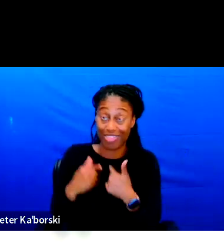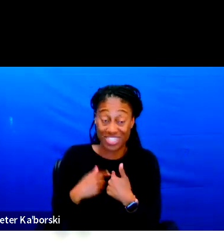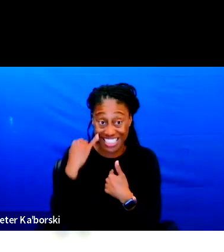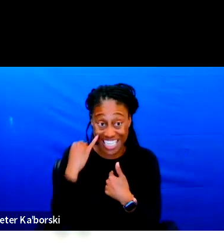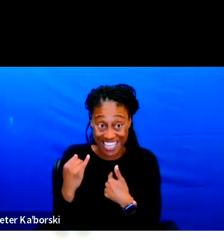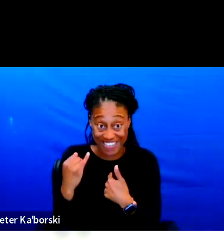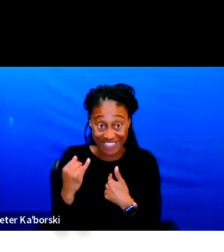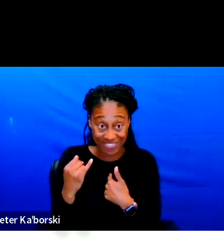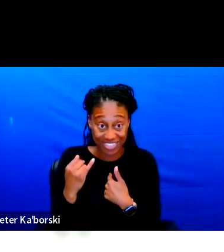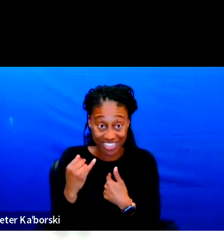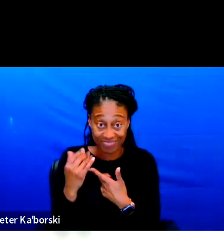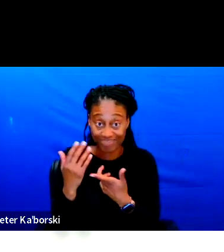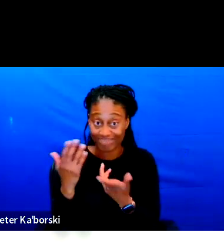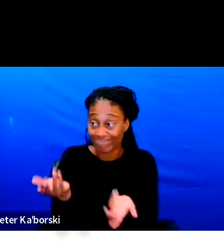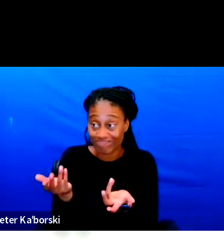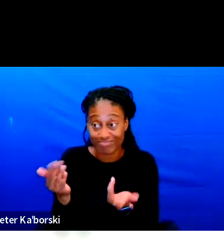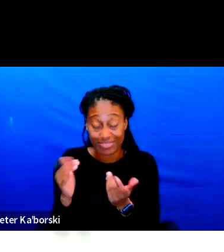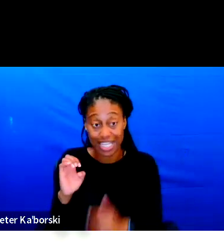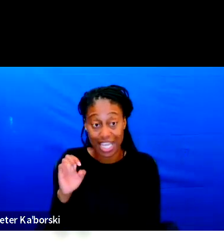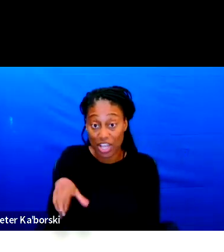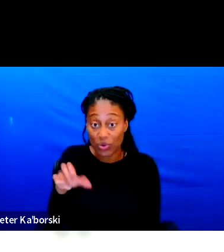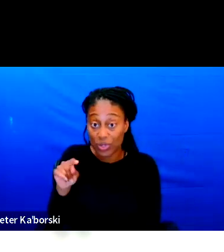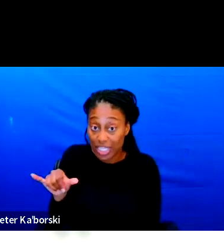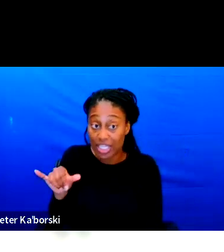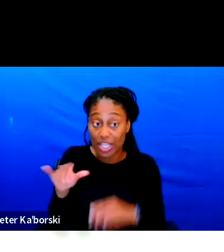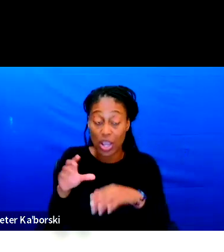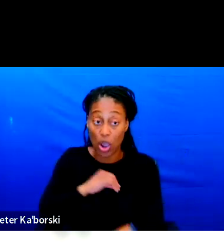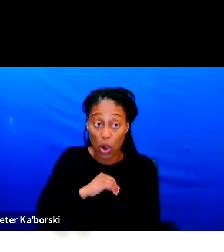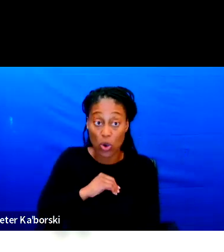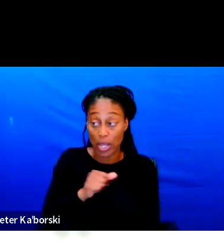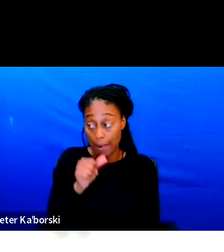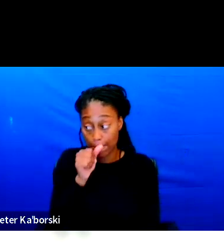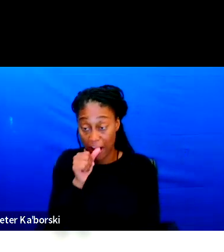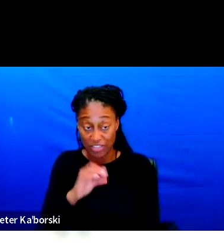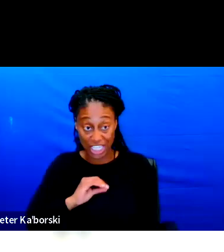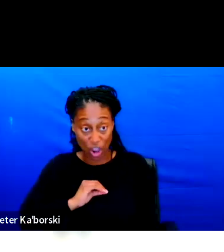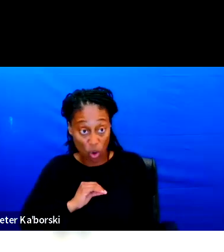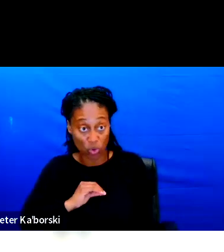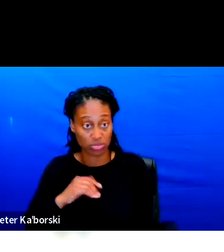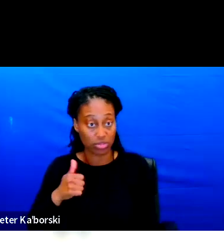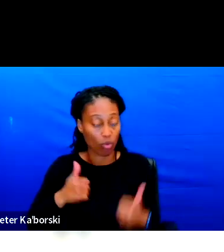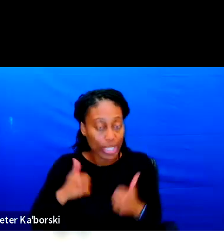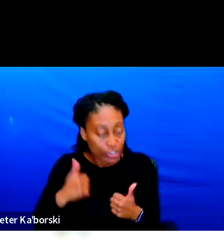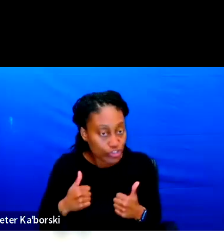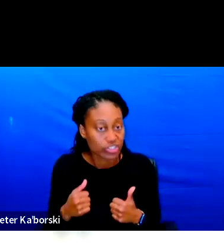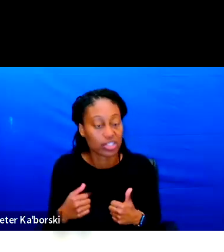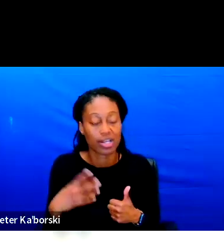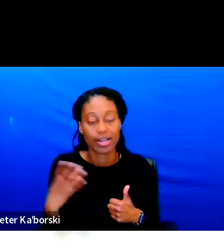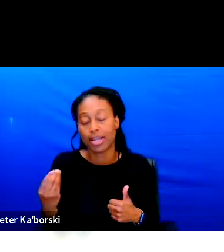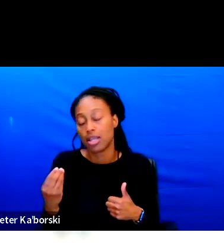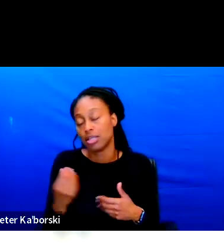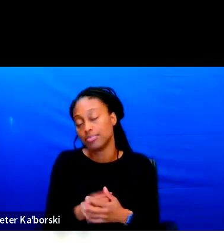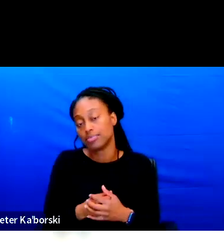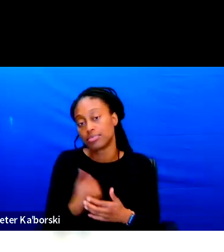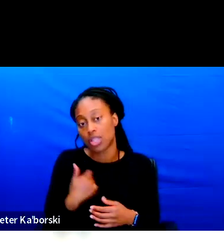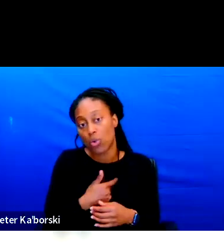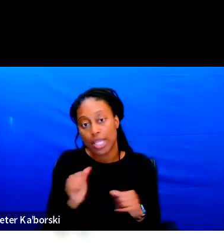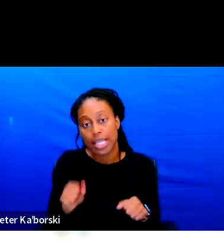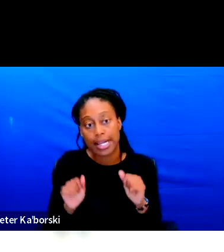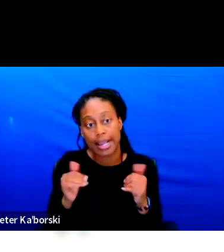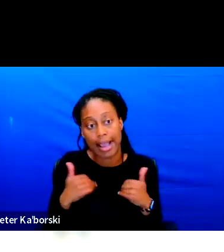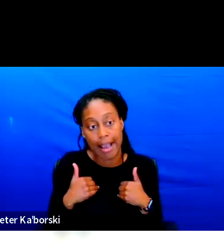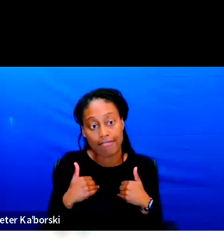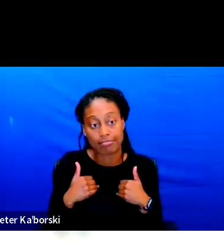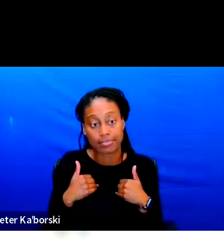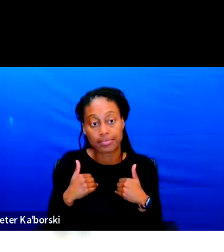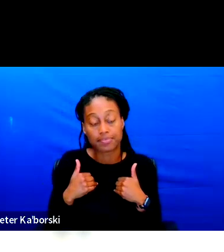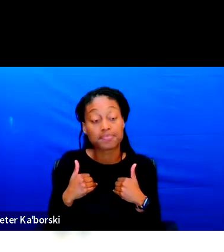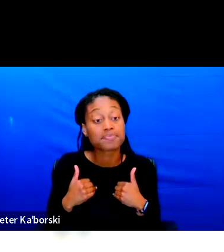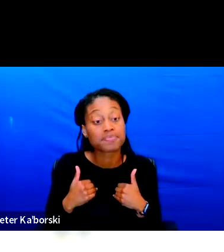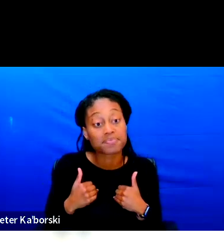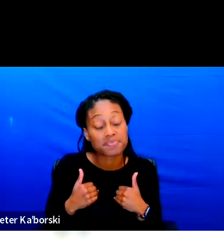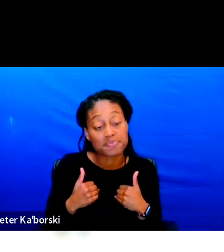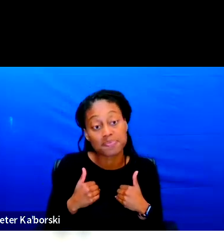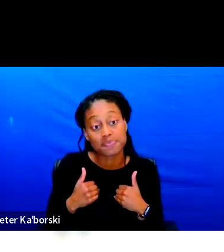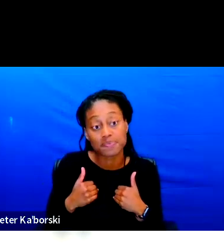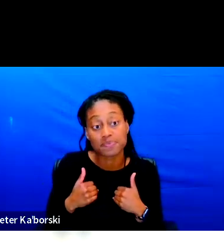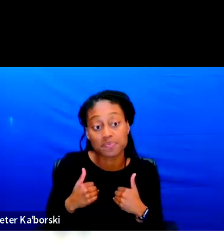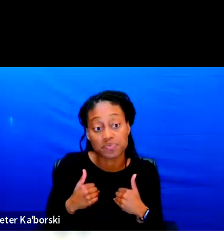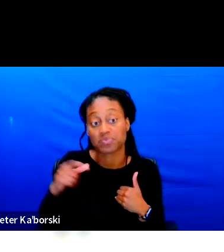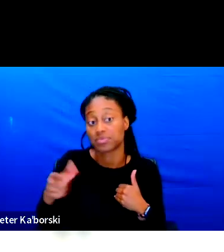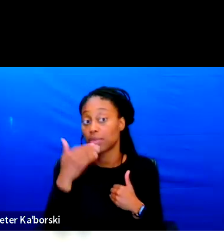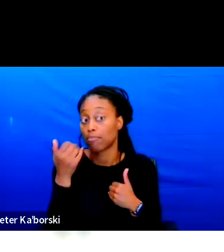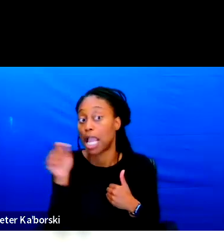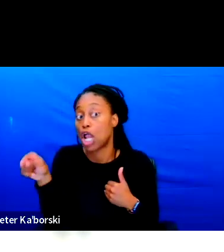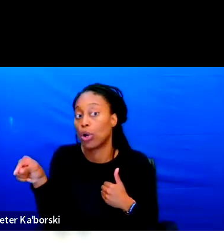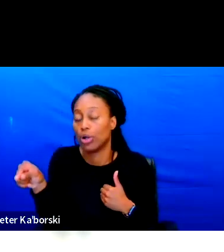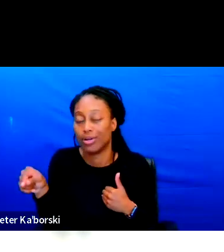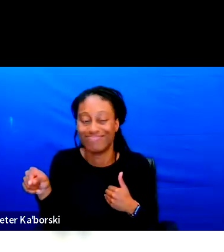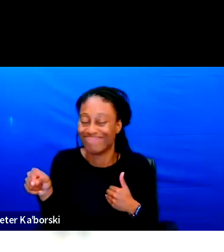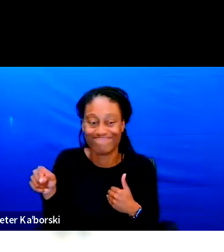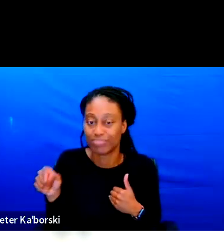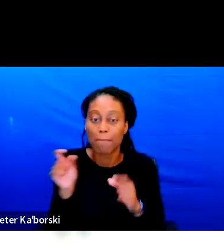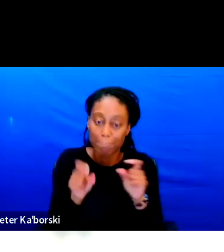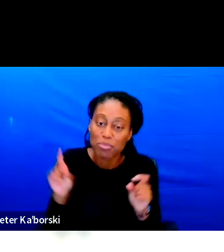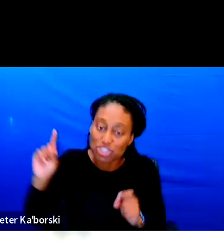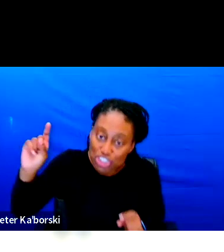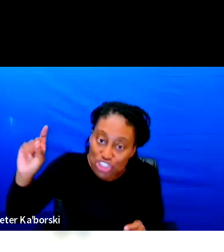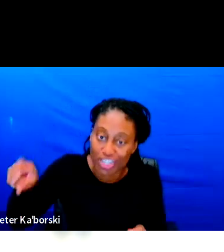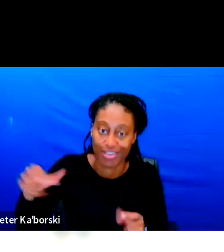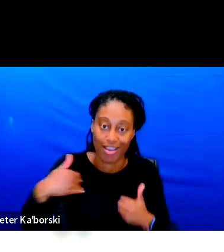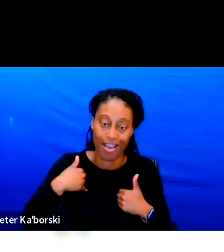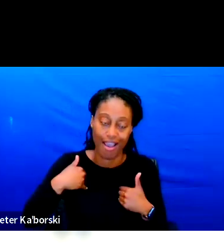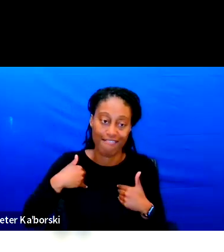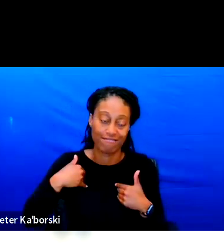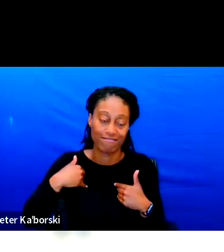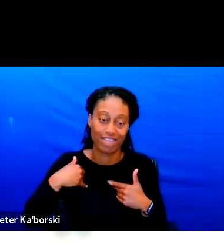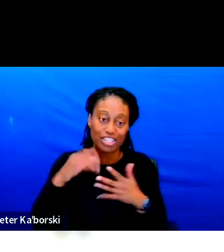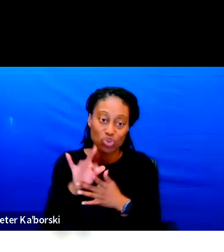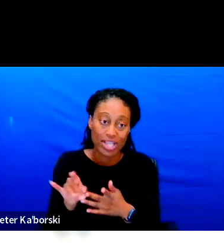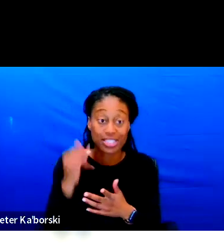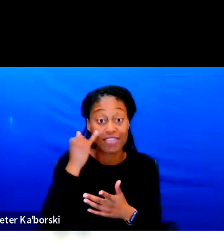Tom Olin: is there equity owned or privately owned, or or something that we, you know we can have, you know. Oh, this is this is a little bit. This is a better one. Our people should have a choice whether they, whether it's going to be a good service or a bad service.